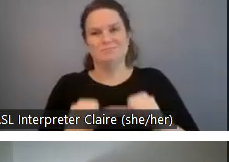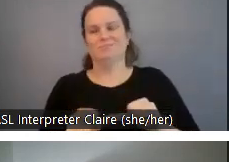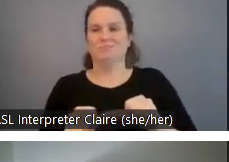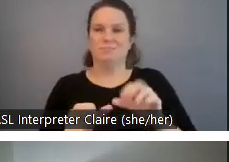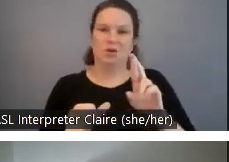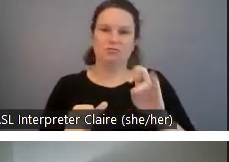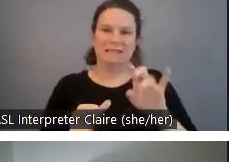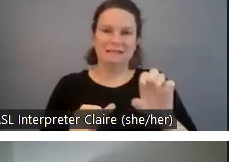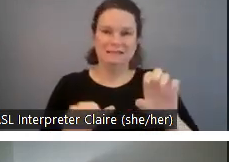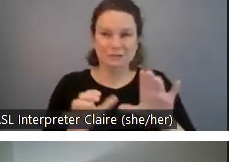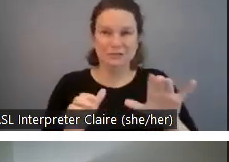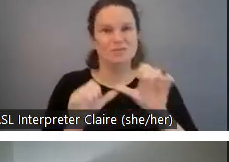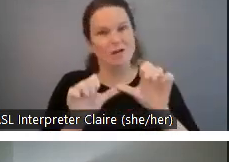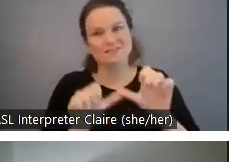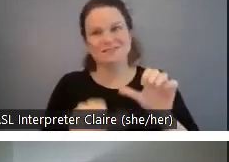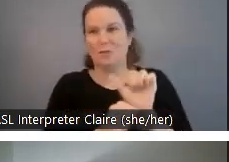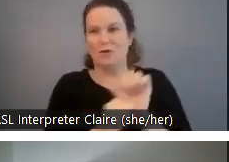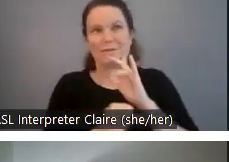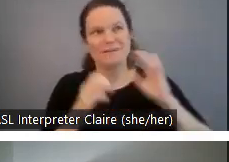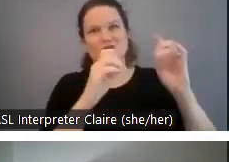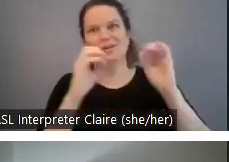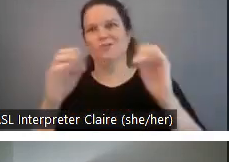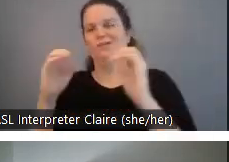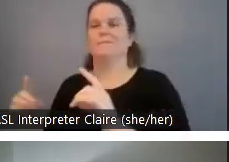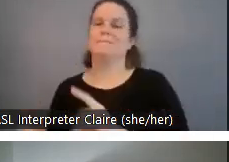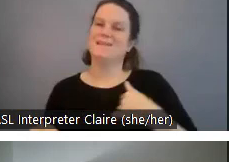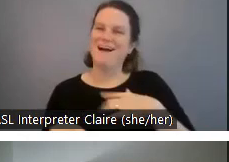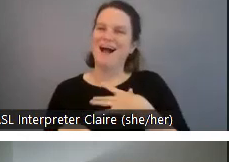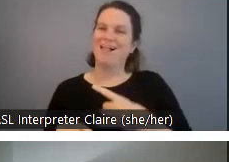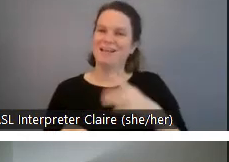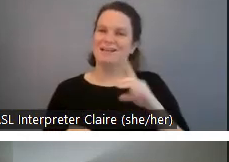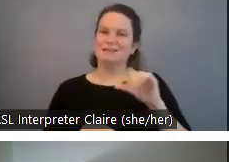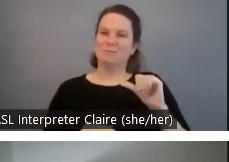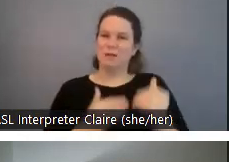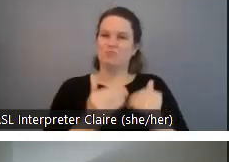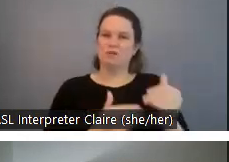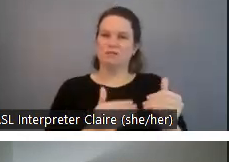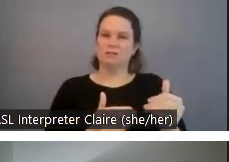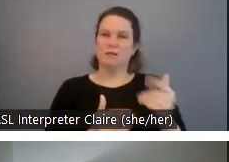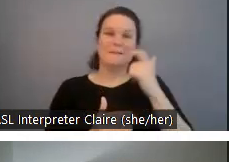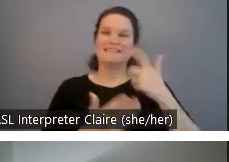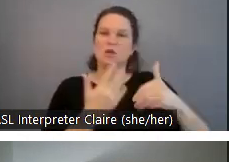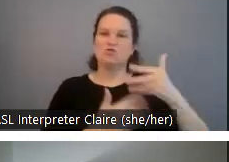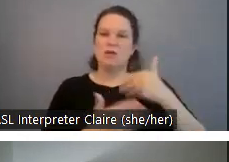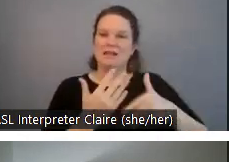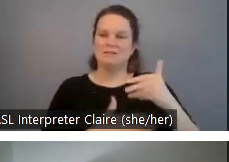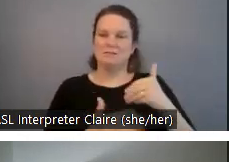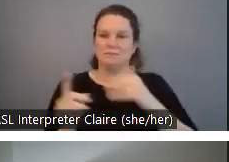constant, right? But I like the sort of disability process in that it is this interactive-